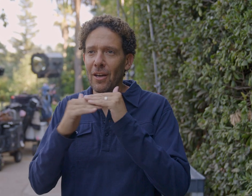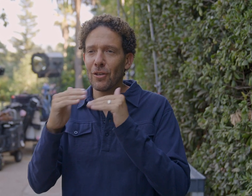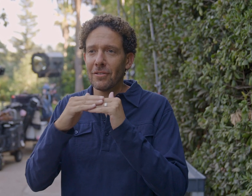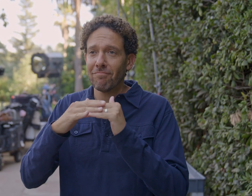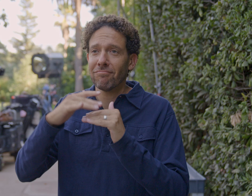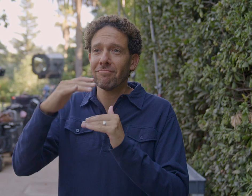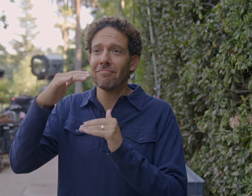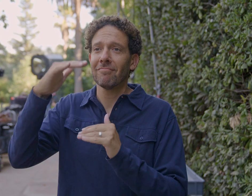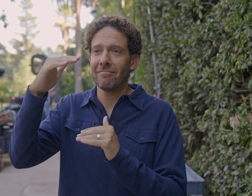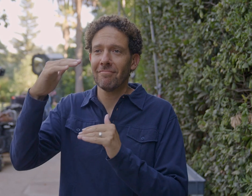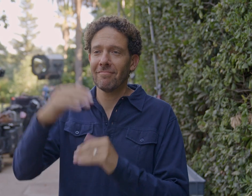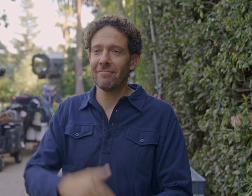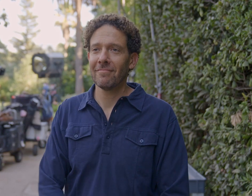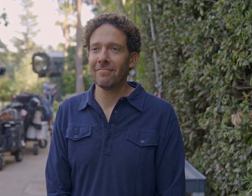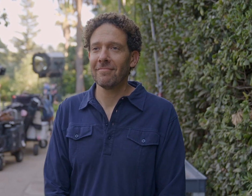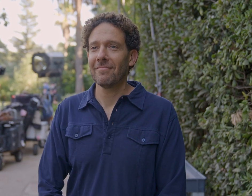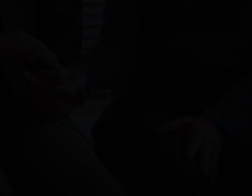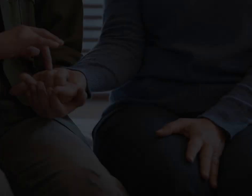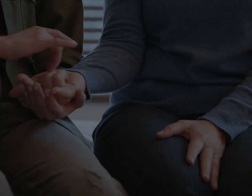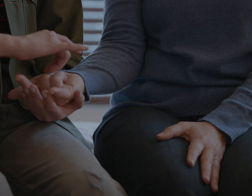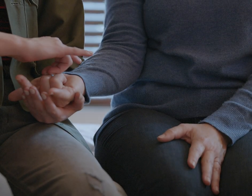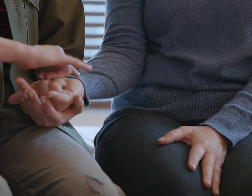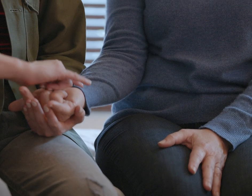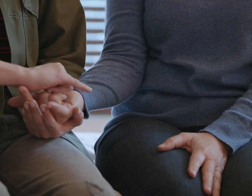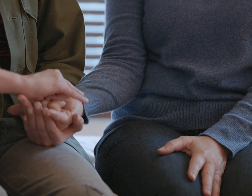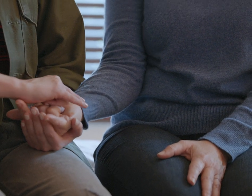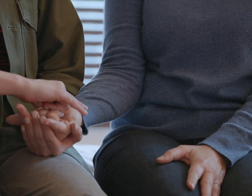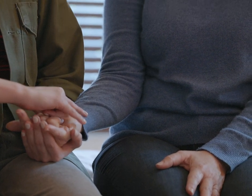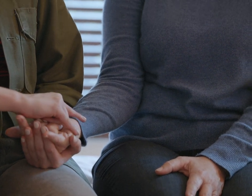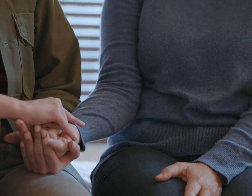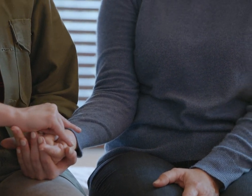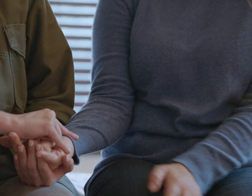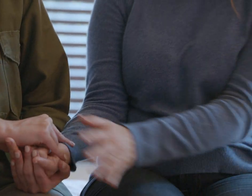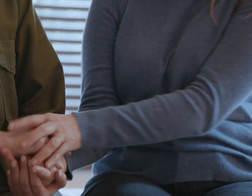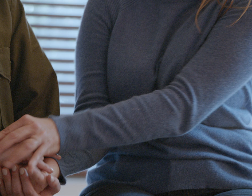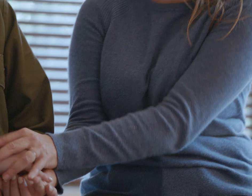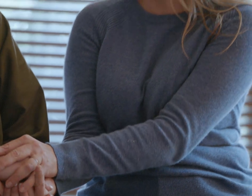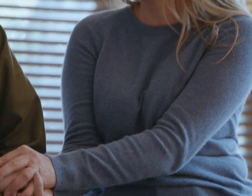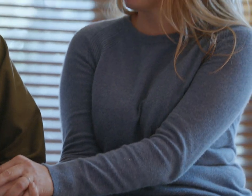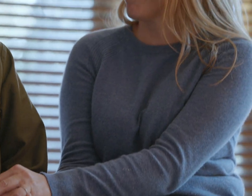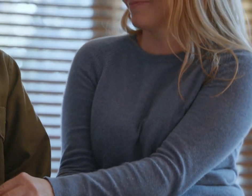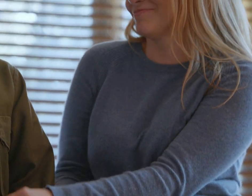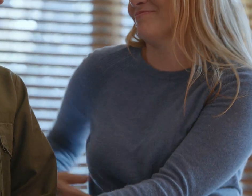that come from our specific experiences. All that I need